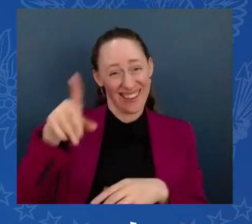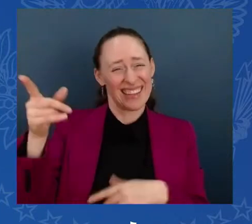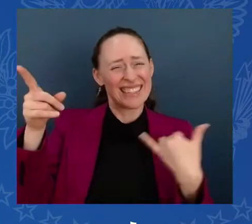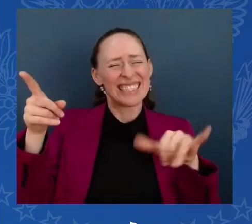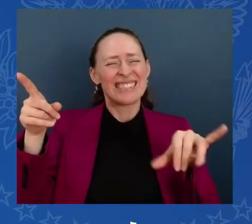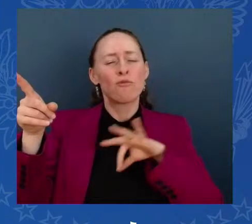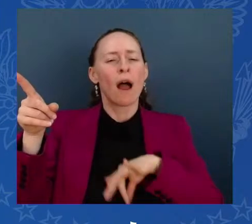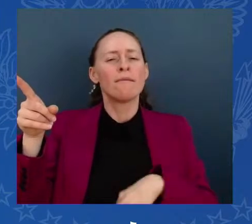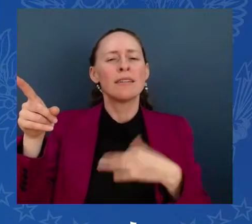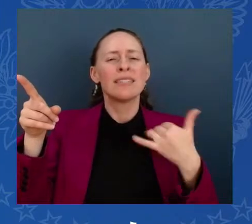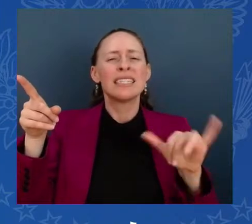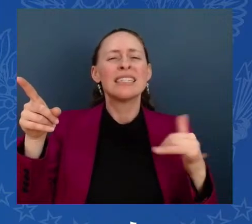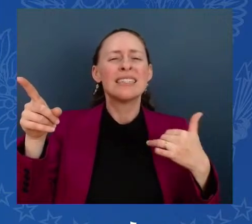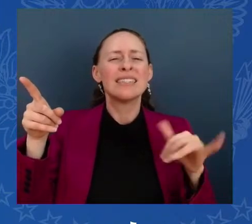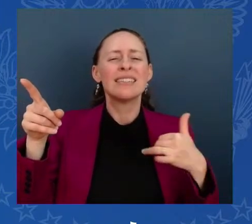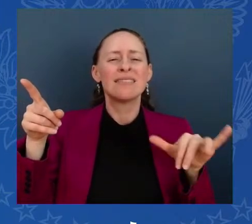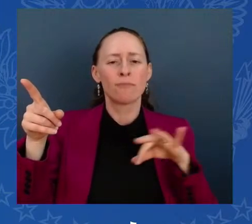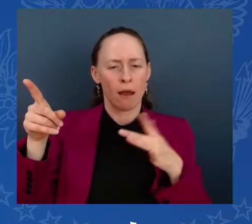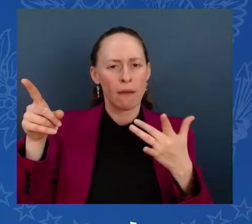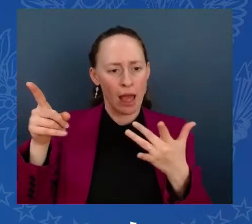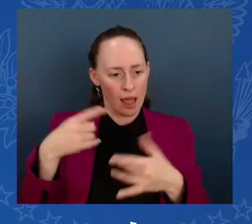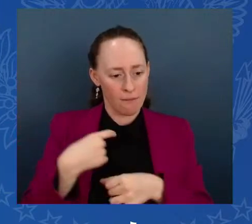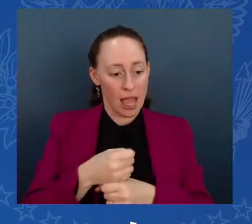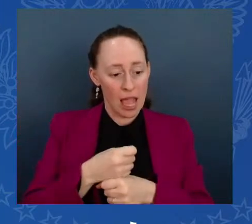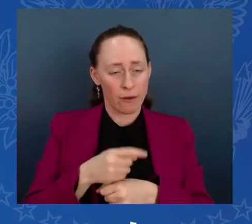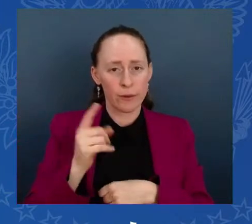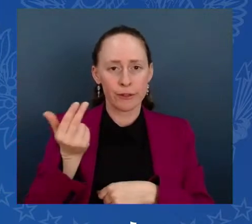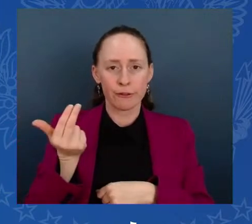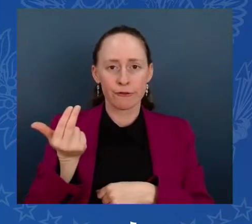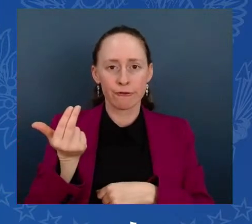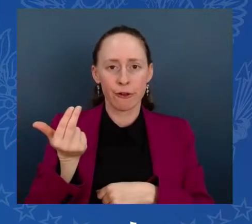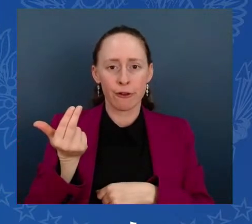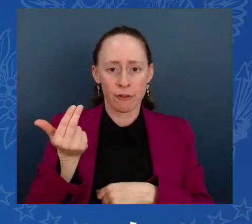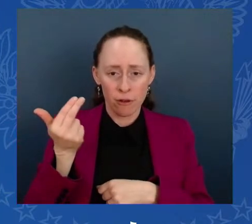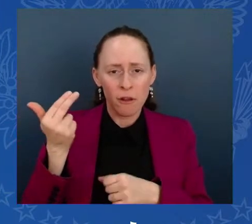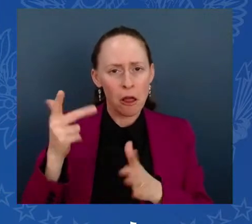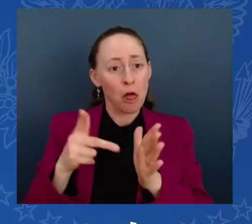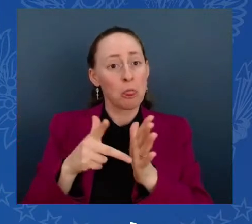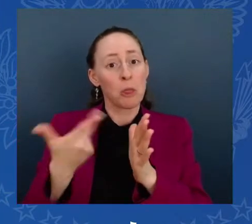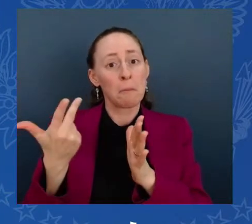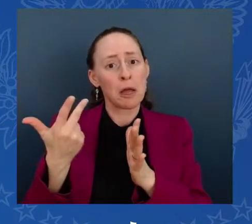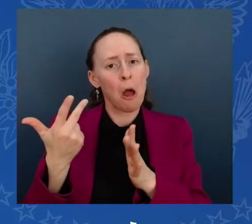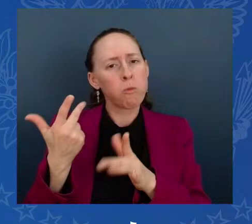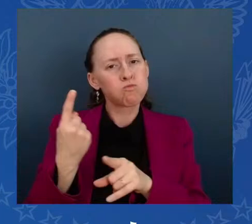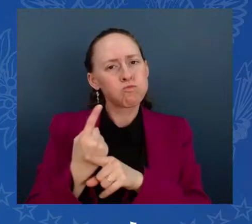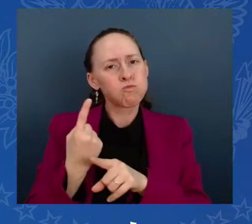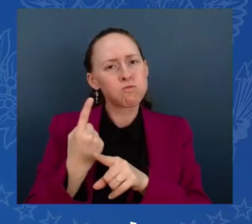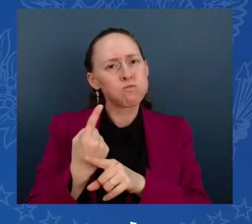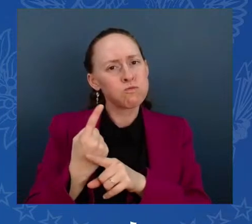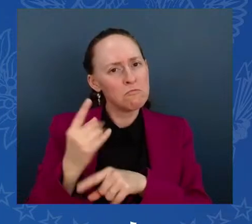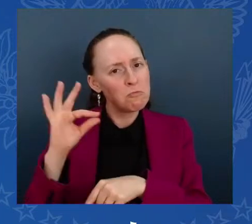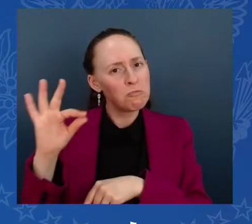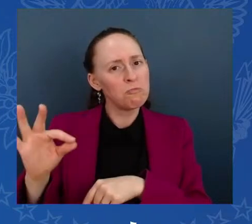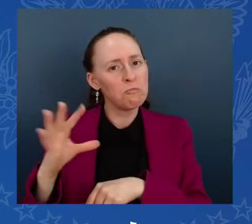The initial legislation capped the cost for everyone on -- who needed that insulin. How many of you even know anybody that needs insulin for diabetes?